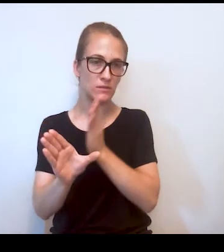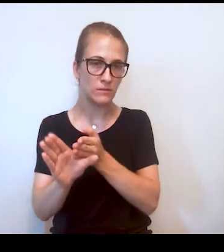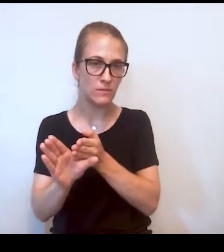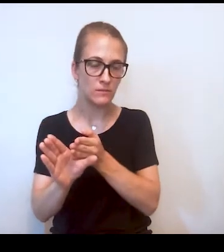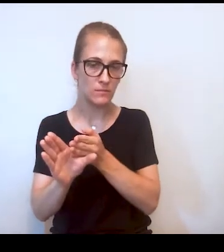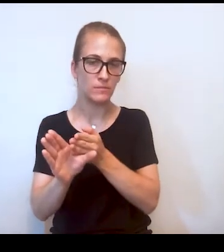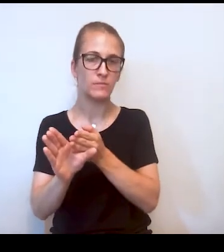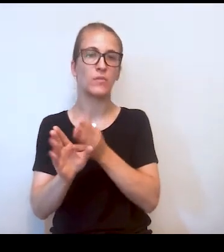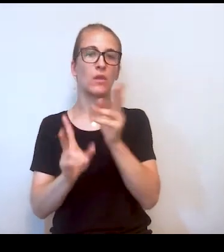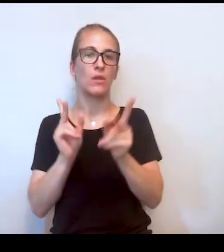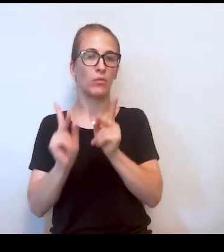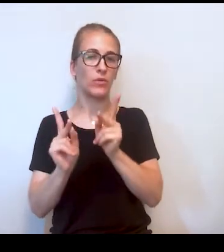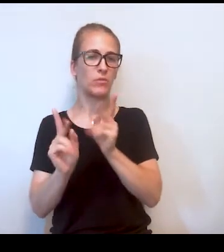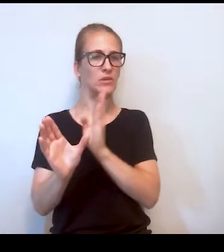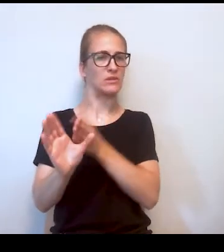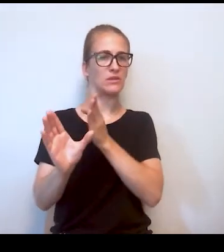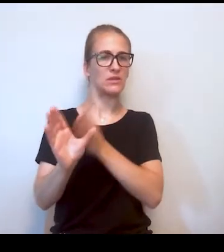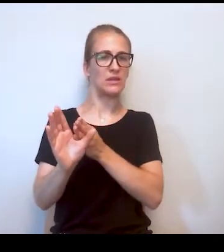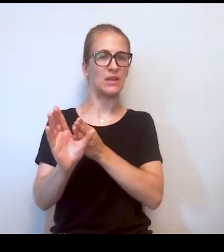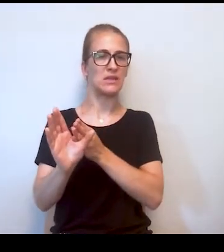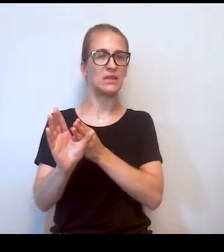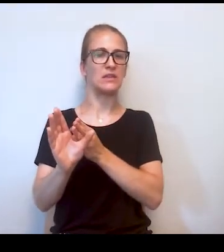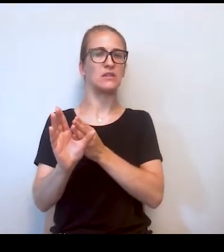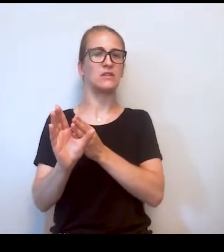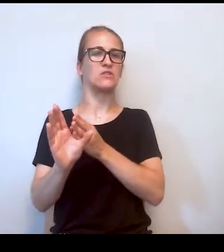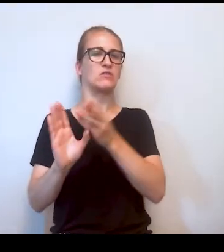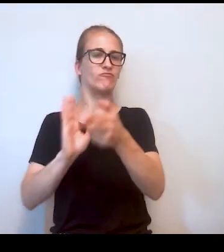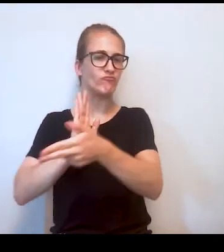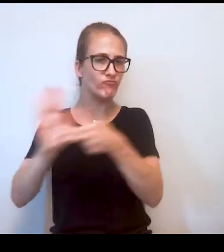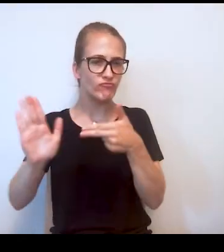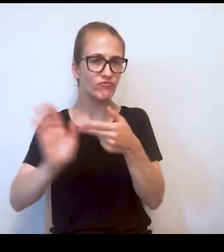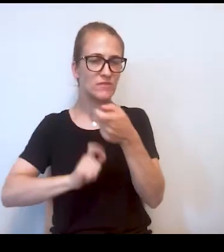instead of acknowledgment, other physical systems,